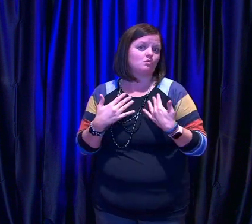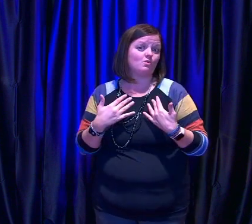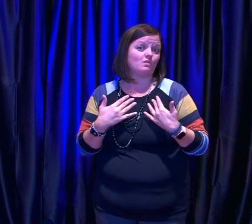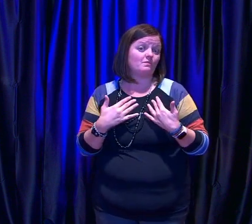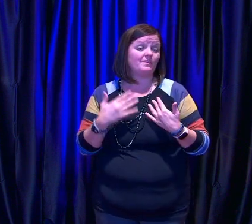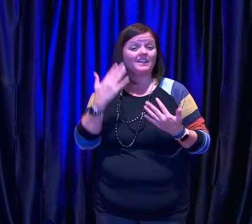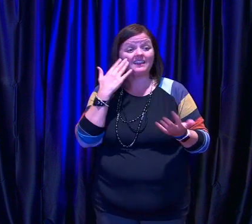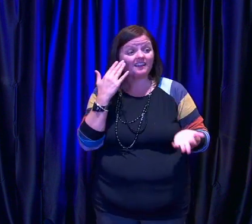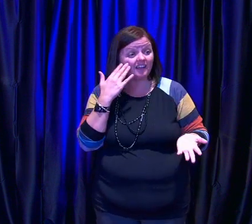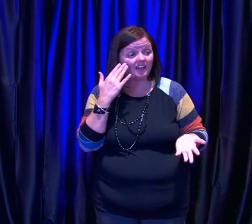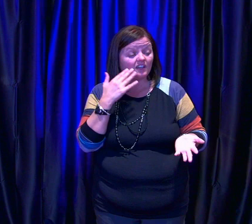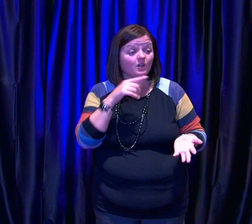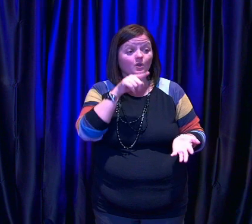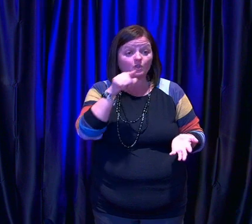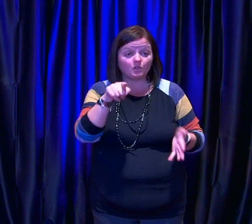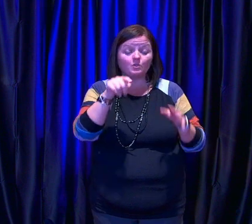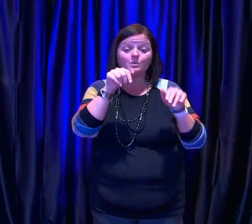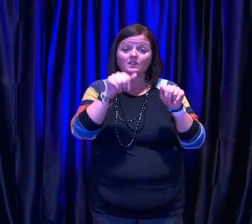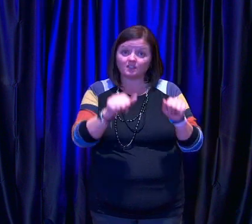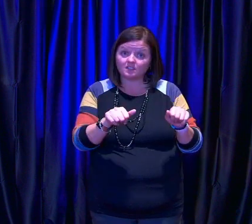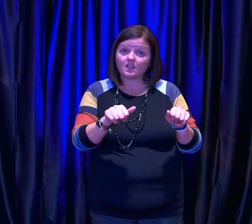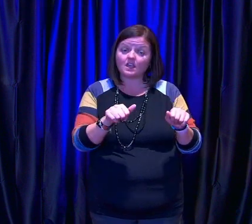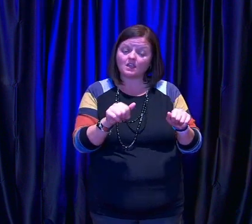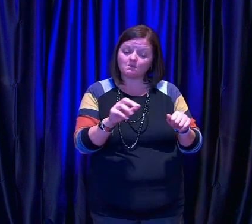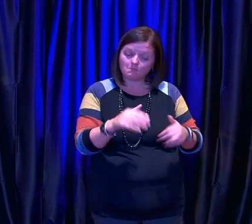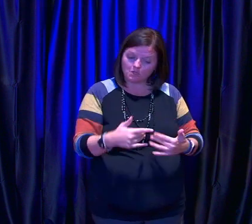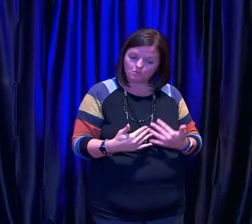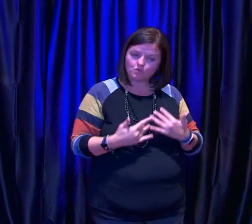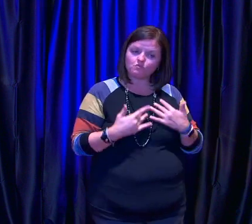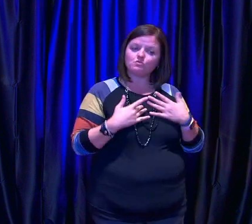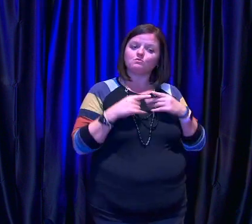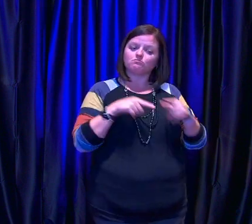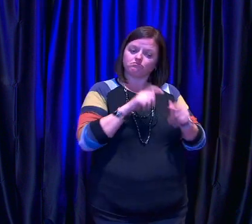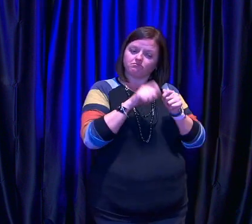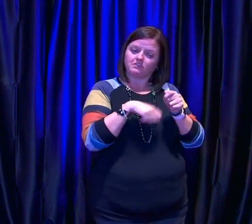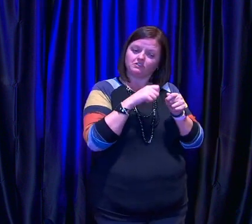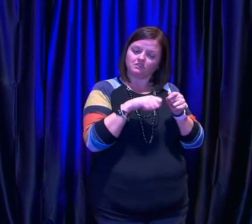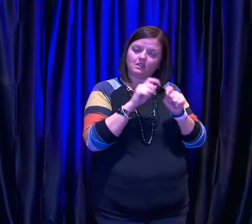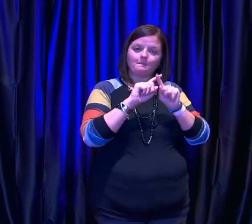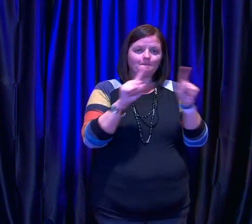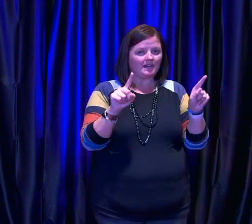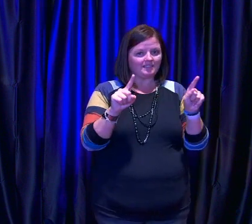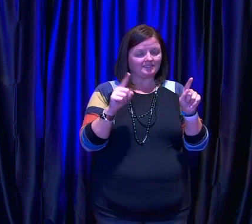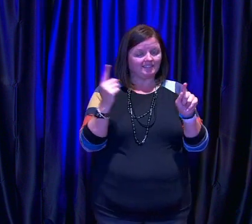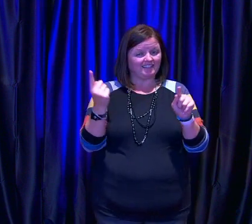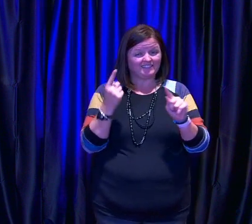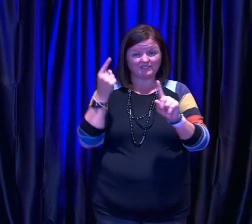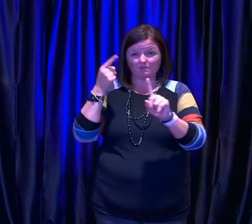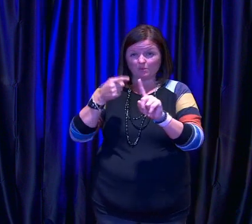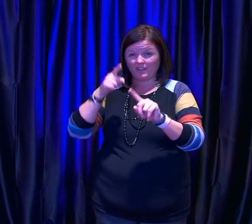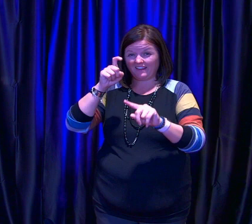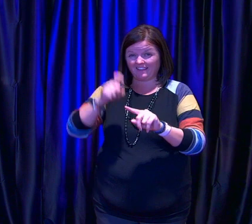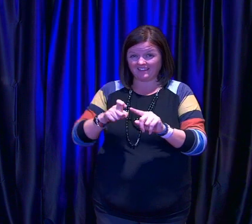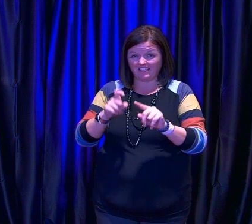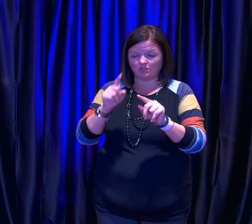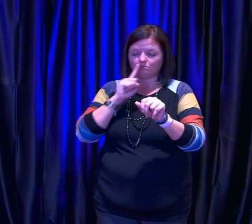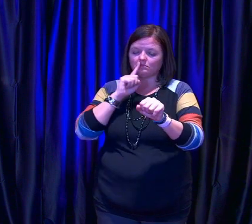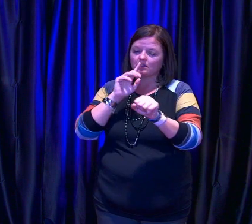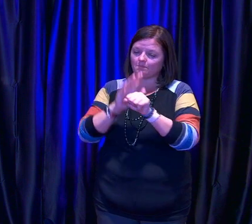know you can be renewed while you're fishing but there is at some point a need to be committed to the family of